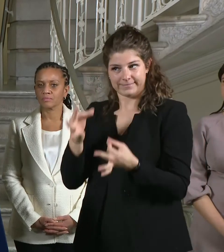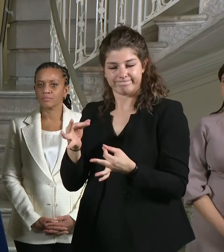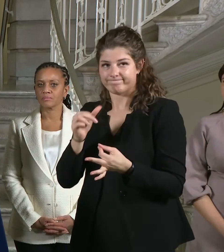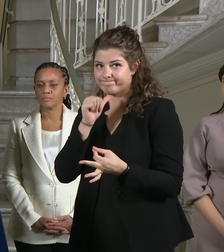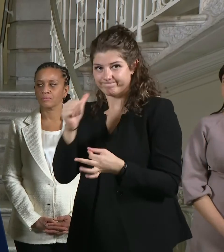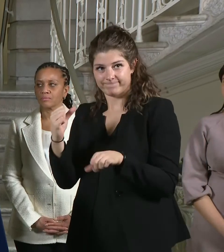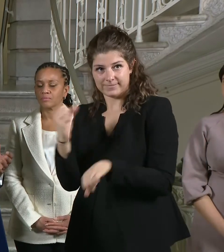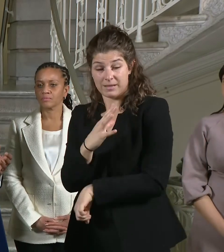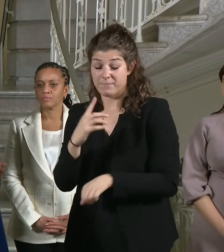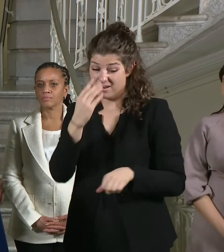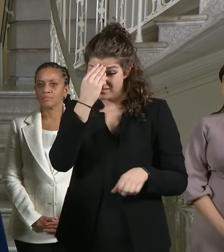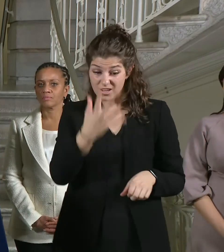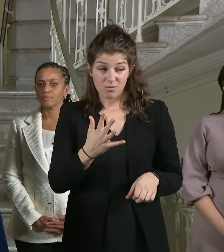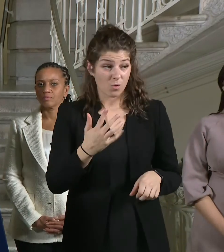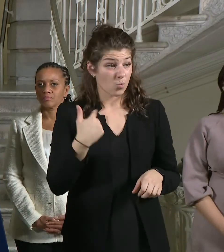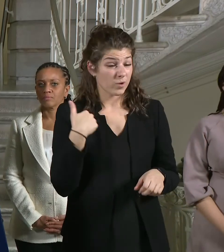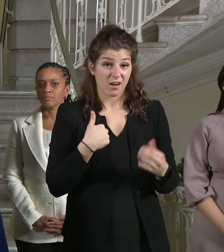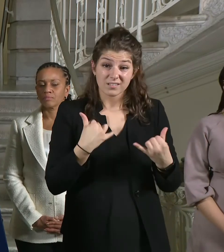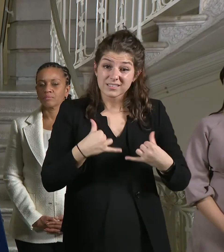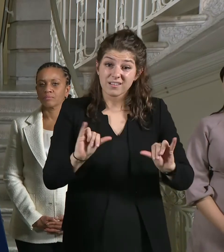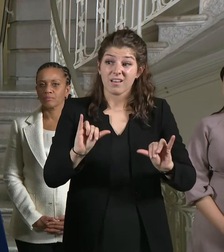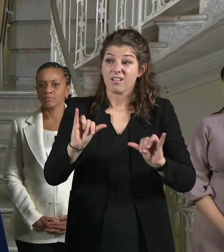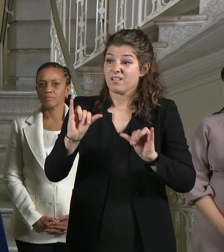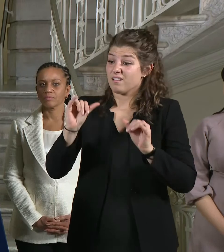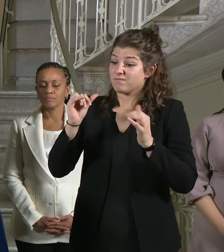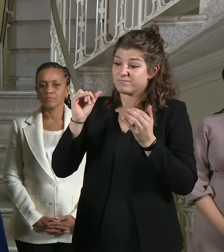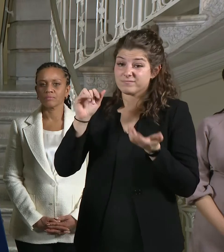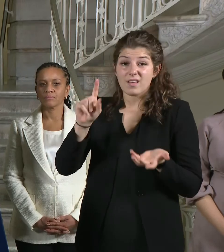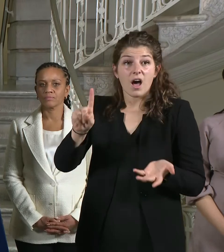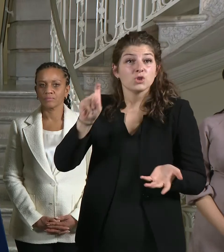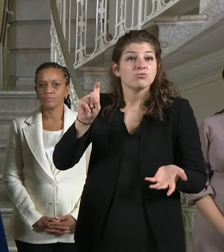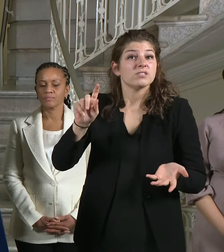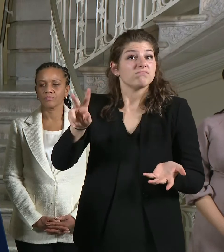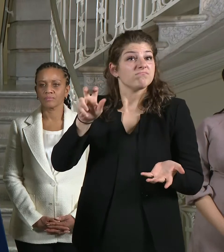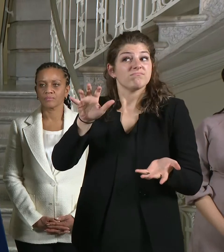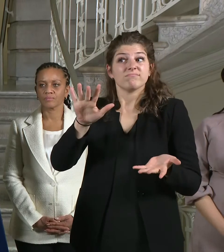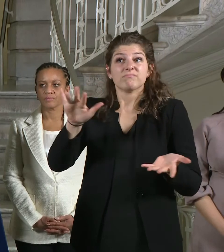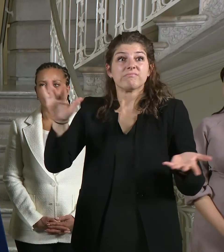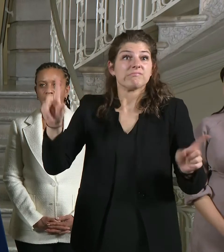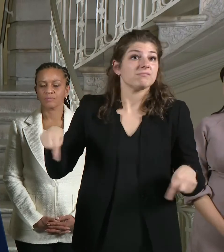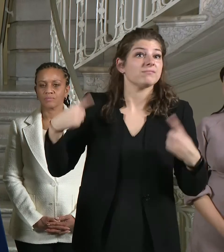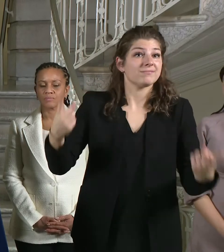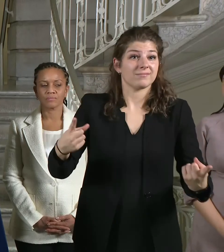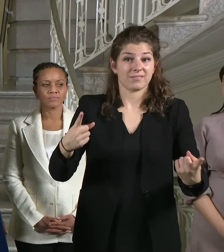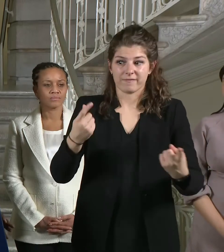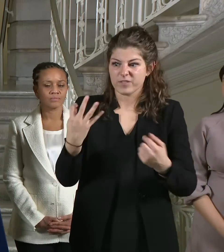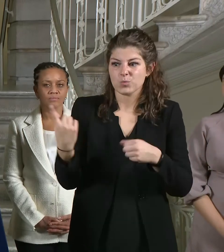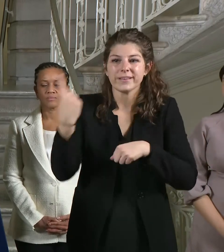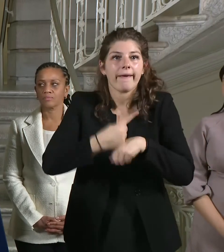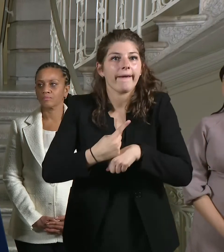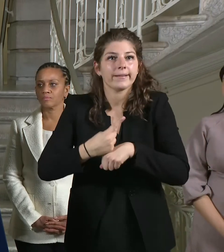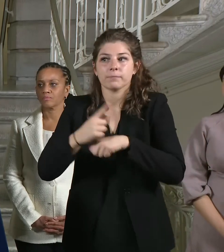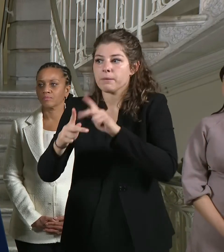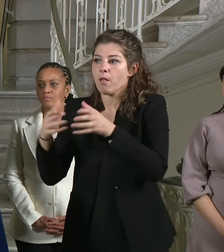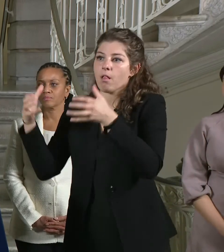THAT THEY WERE NOT GOING TO BE SENDING THOSE LARGE NUMBER OF MIGRANTS HERE TO THE THAT HE BUT TRUST ME WHEN I TELL YOU OUR